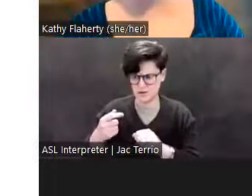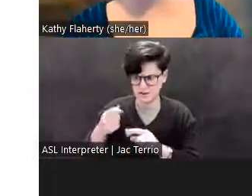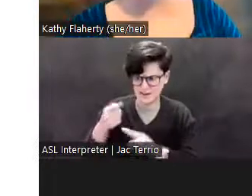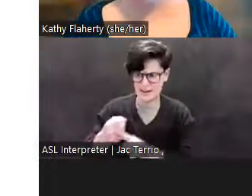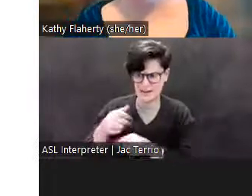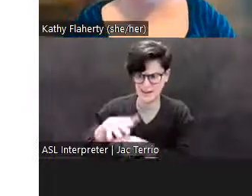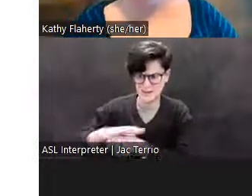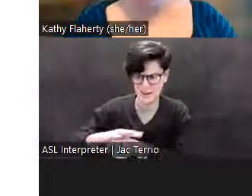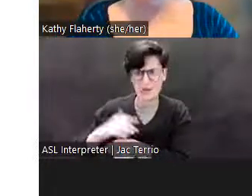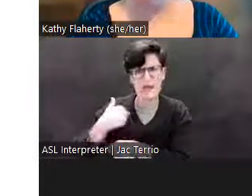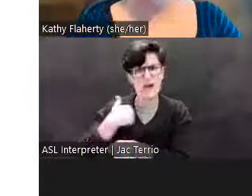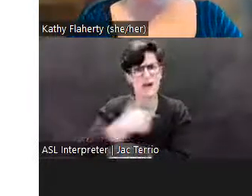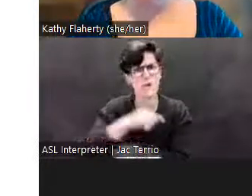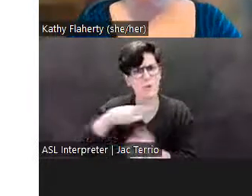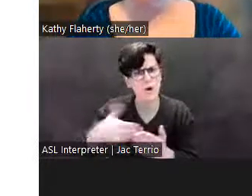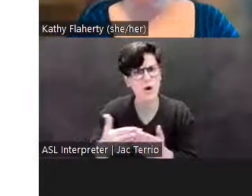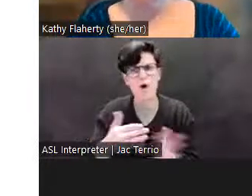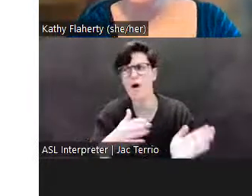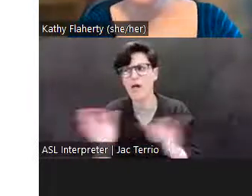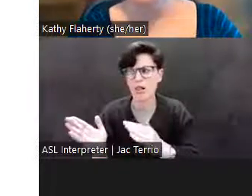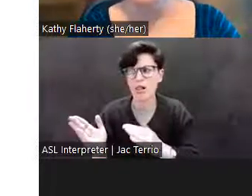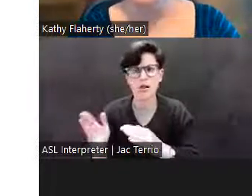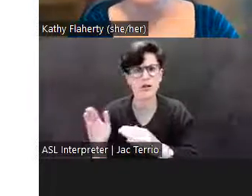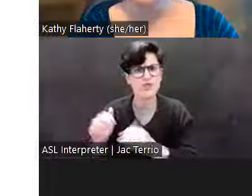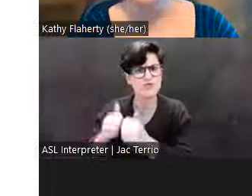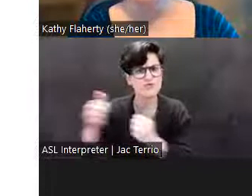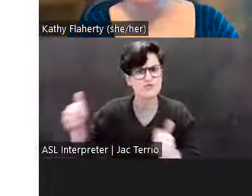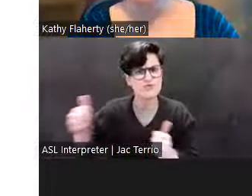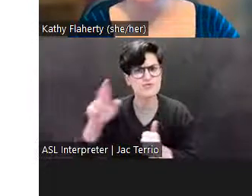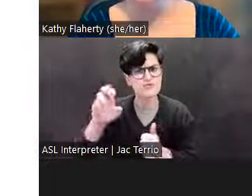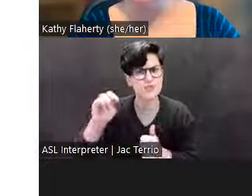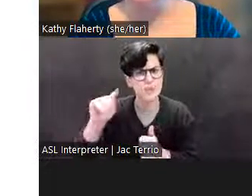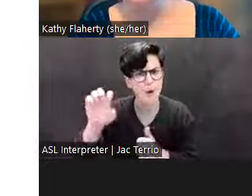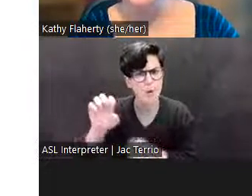it will be interesting to see if because I think we're seeing employers already saying